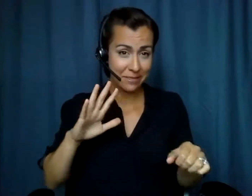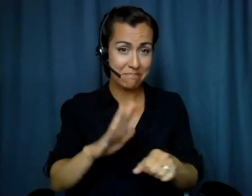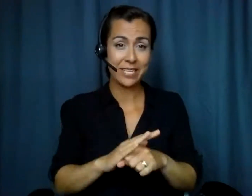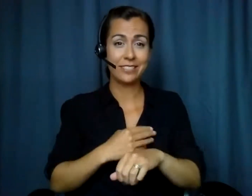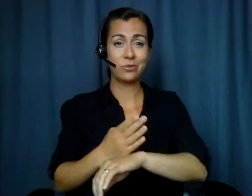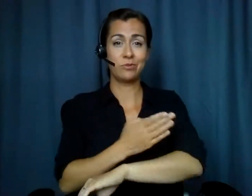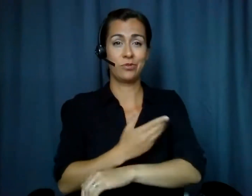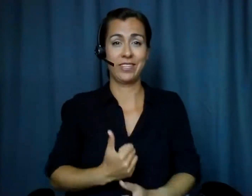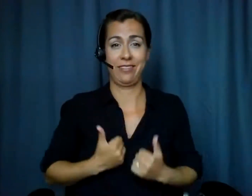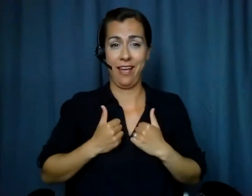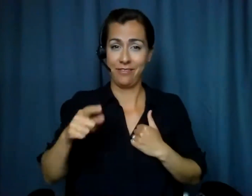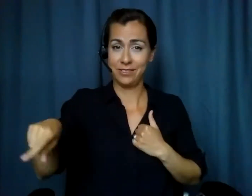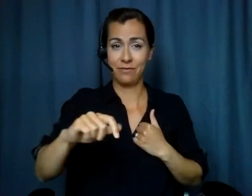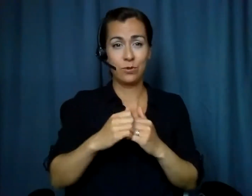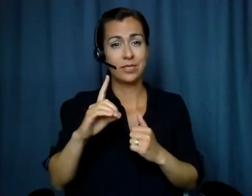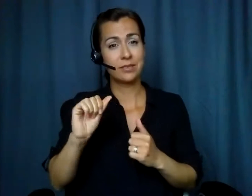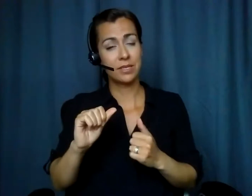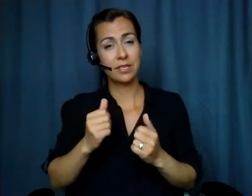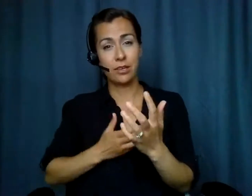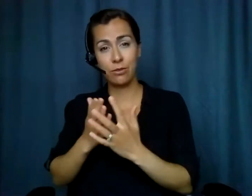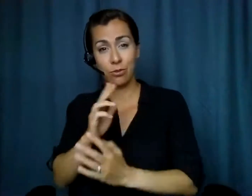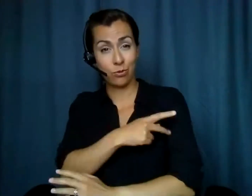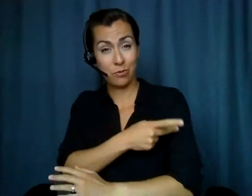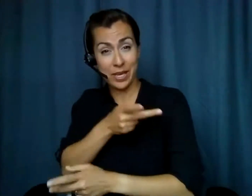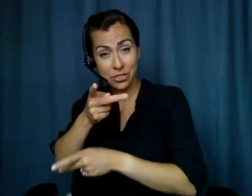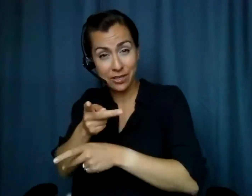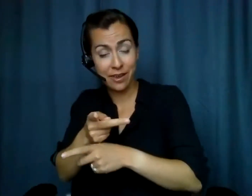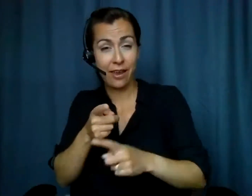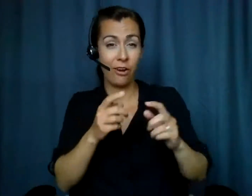on developmental disability, state protection and advocacy systems,